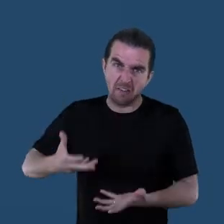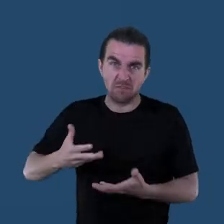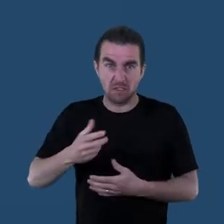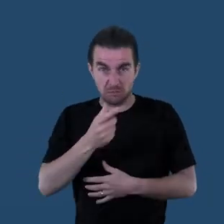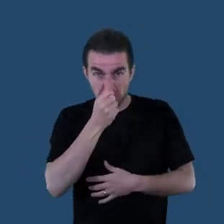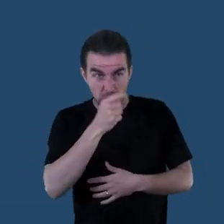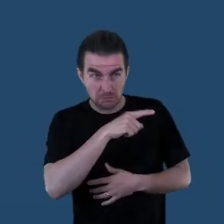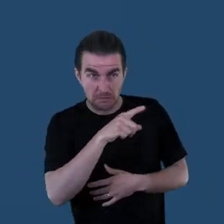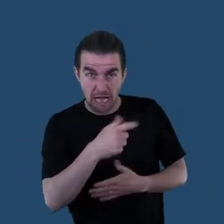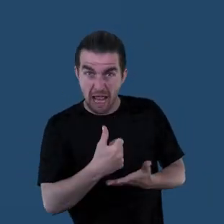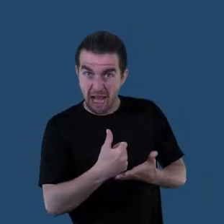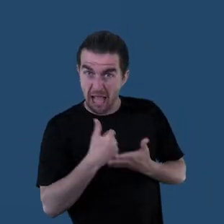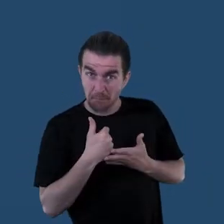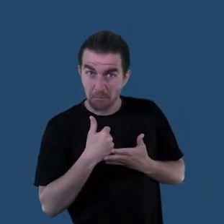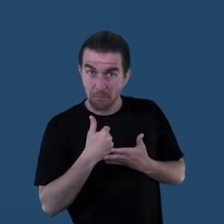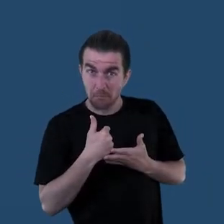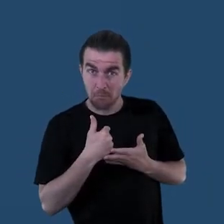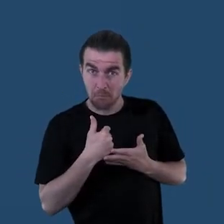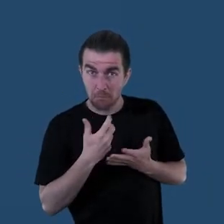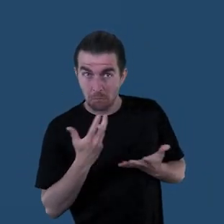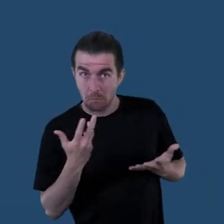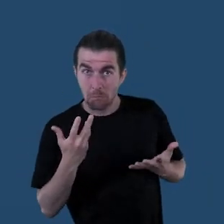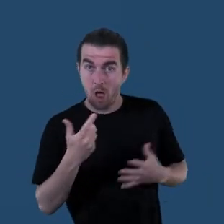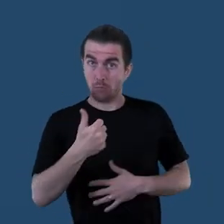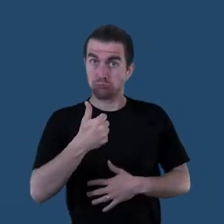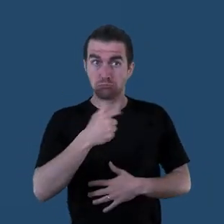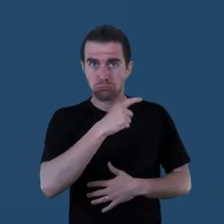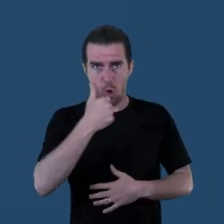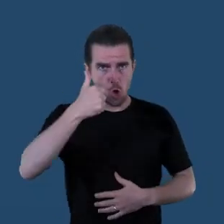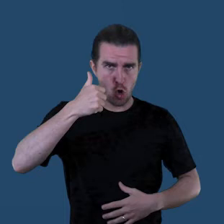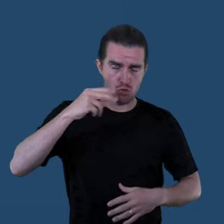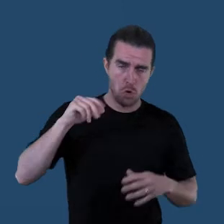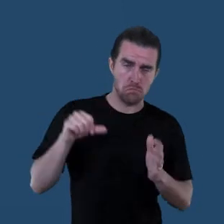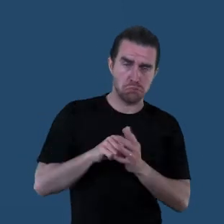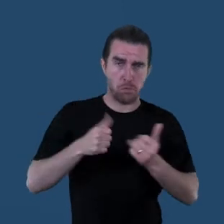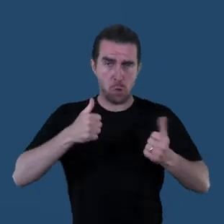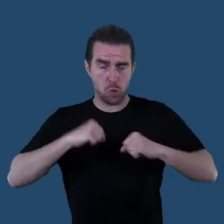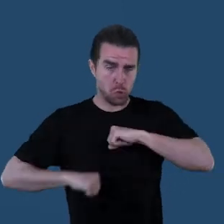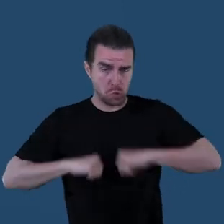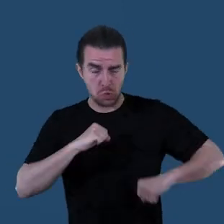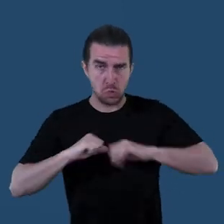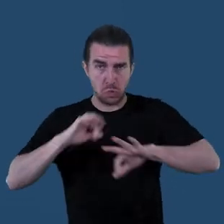do you think some of the soldiers could help us?" So we actually got some of the soldiers to help us do some sieving in the sea.